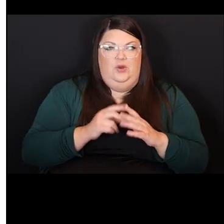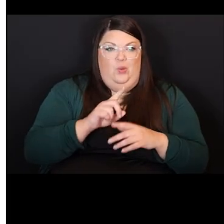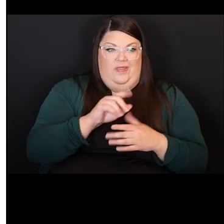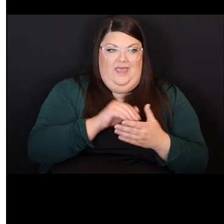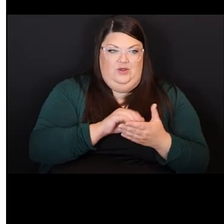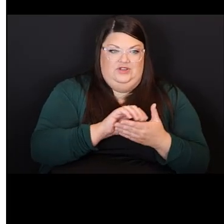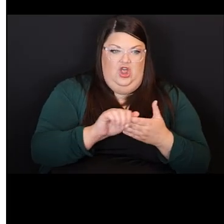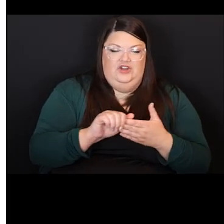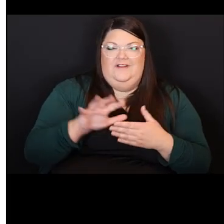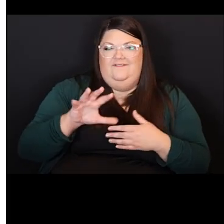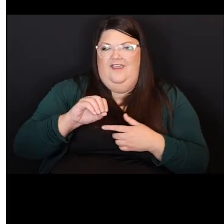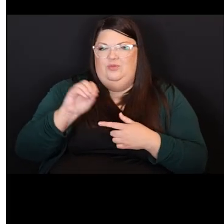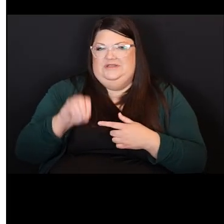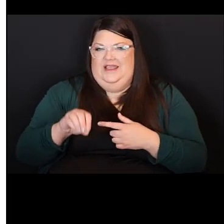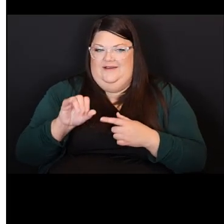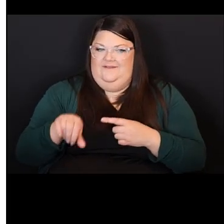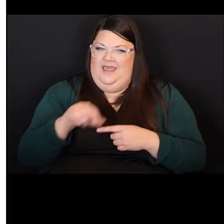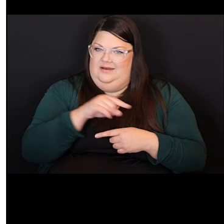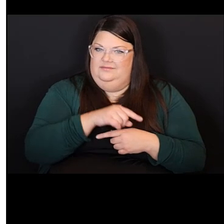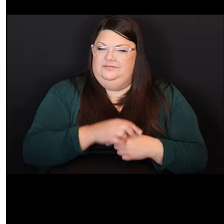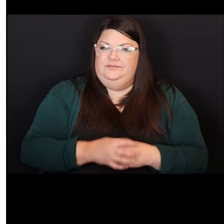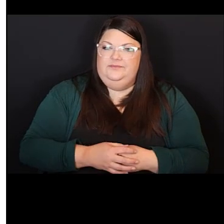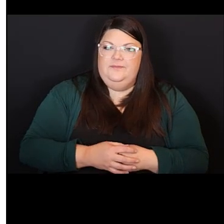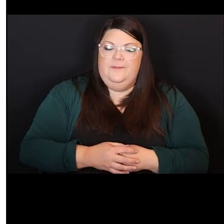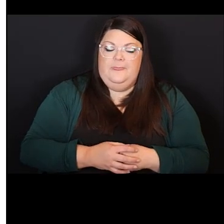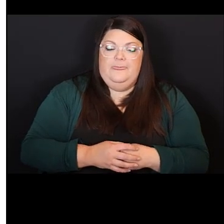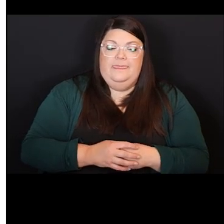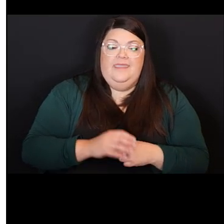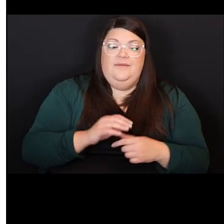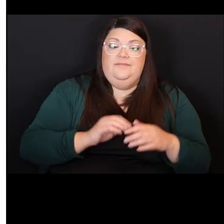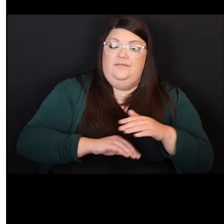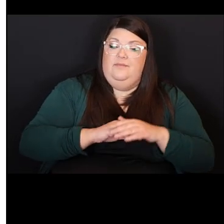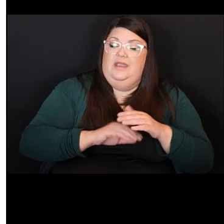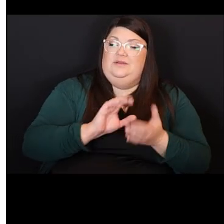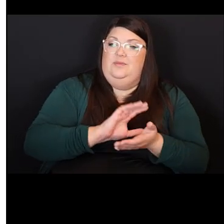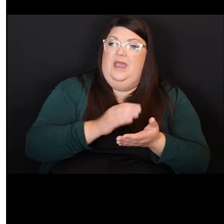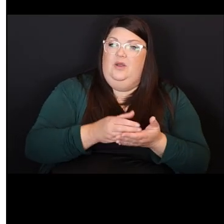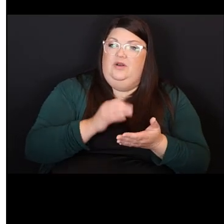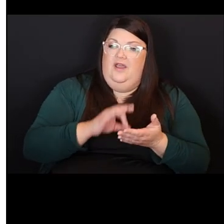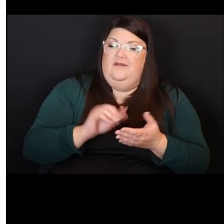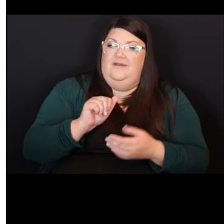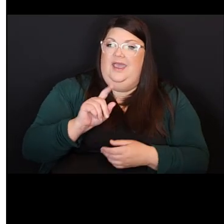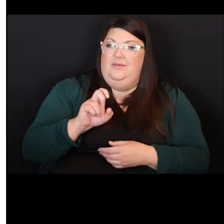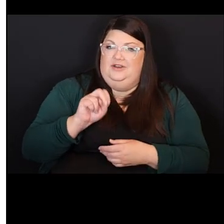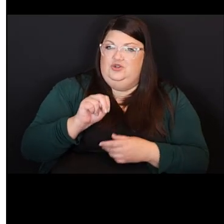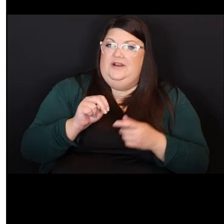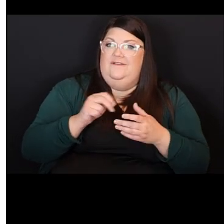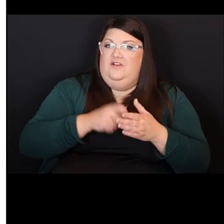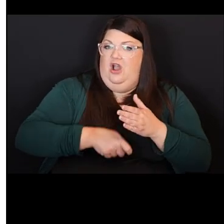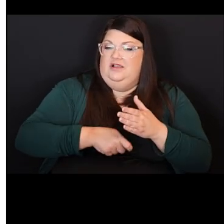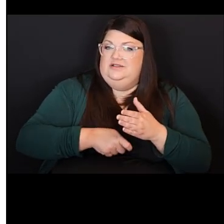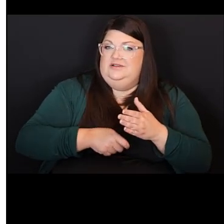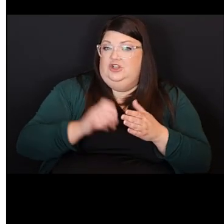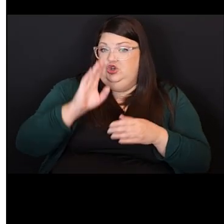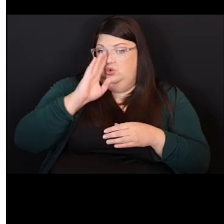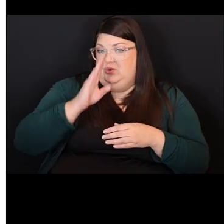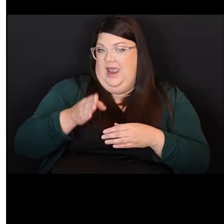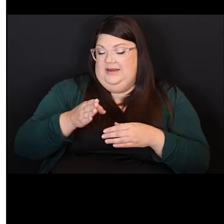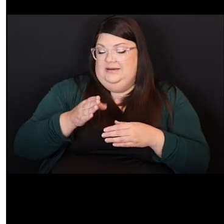as five percent of one thousand dollars. The maximum amount of administrative costs (direct